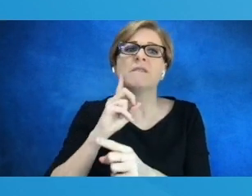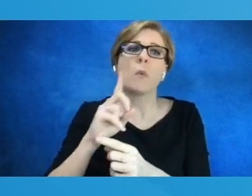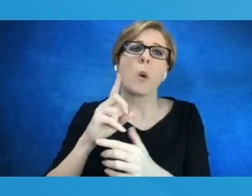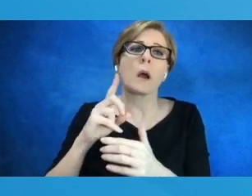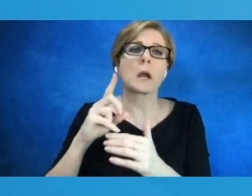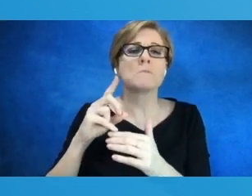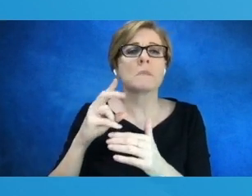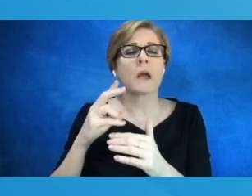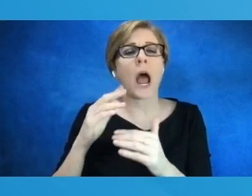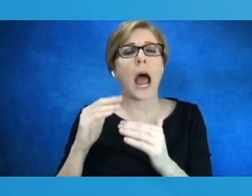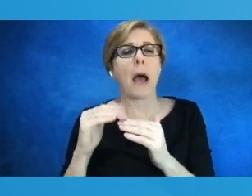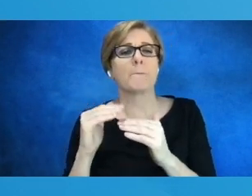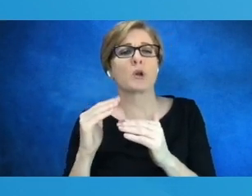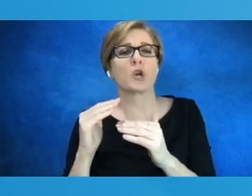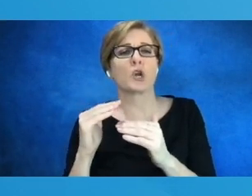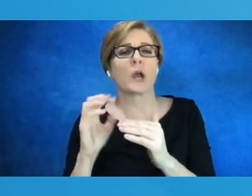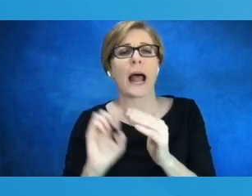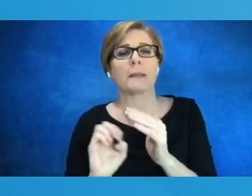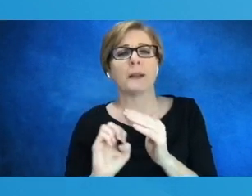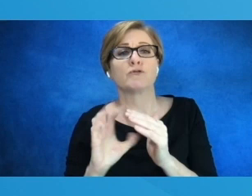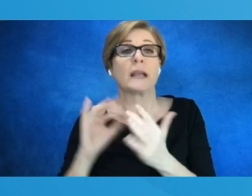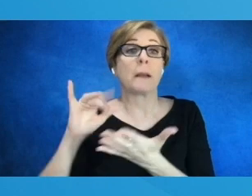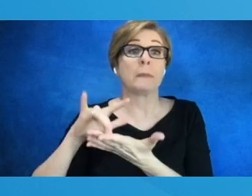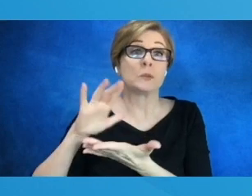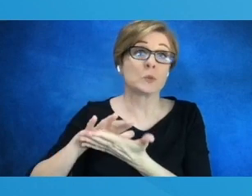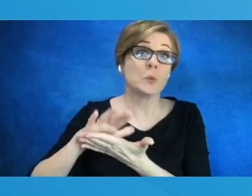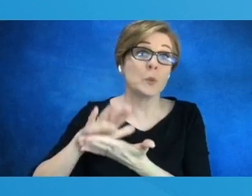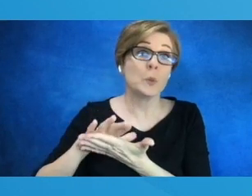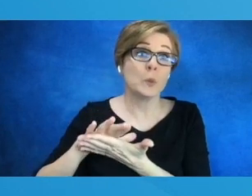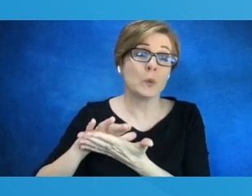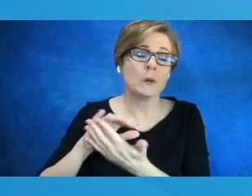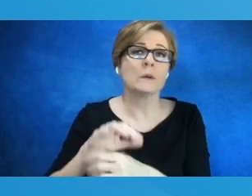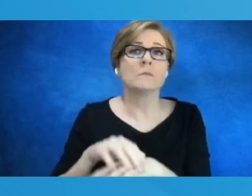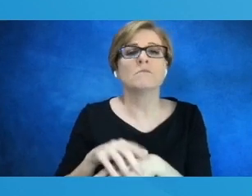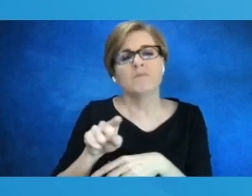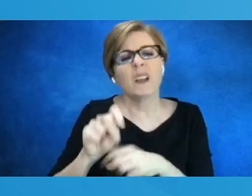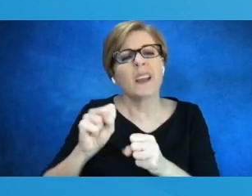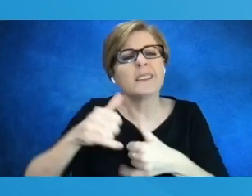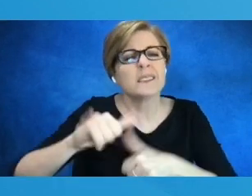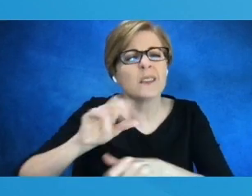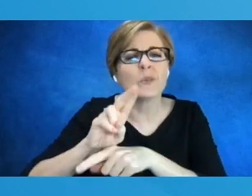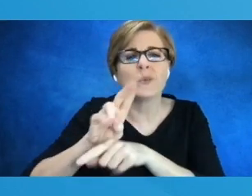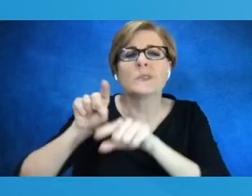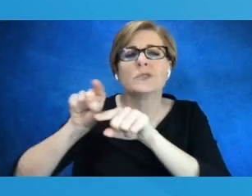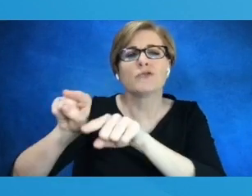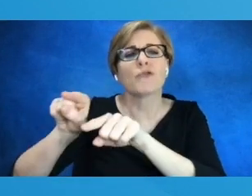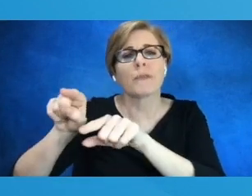there can definitely be applications to high school and lower elementary as well.